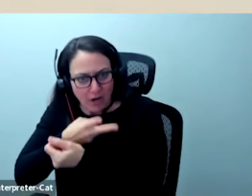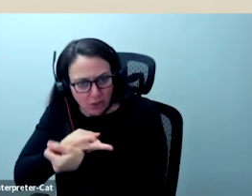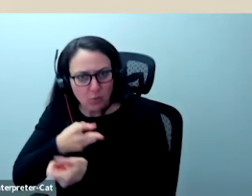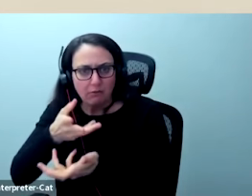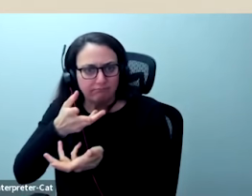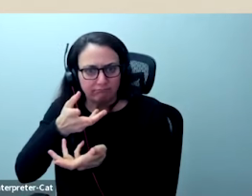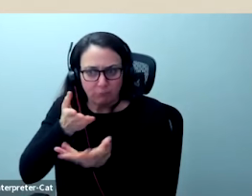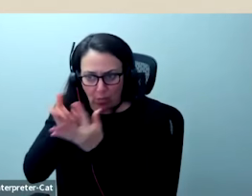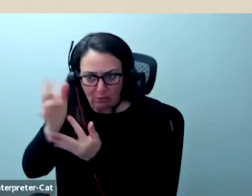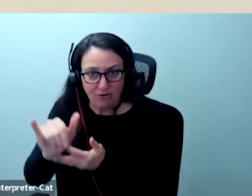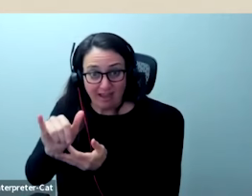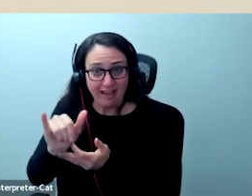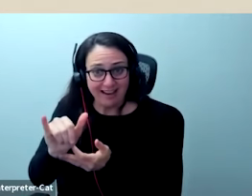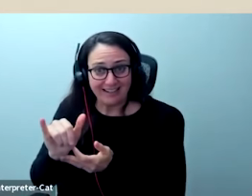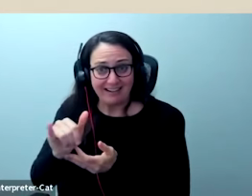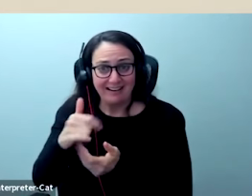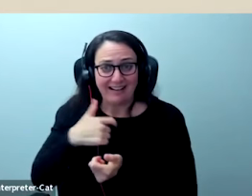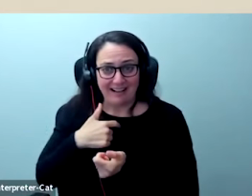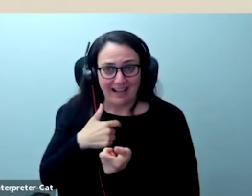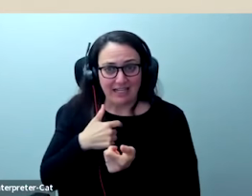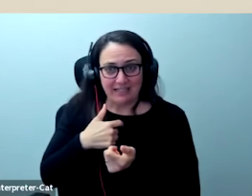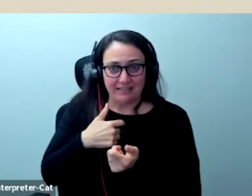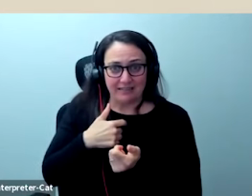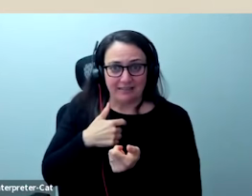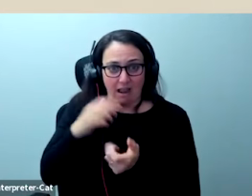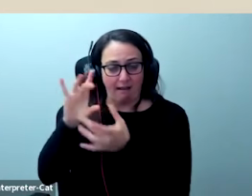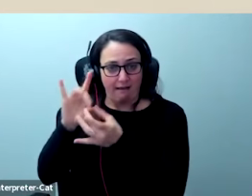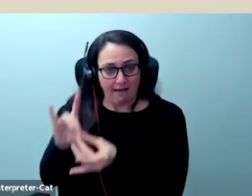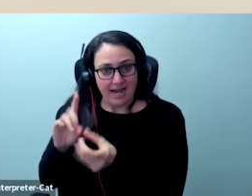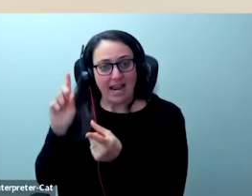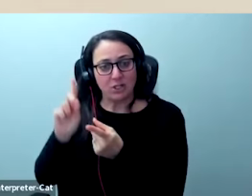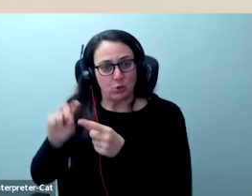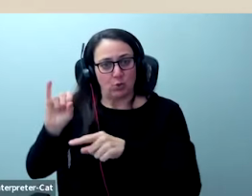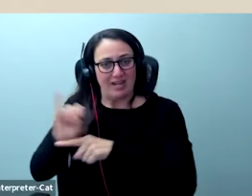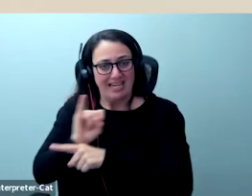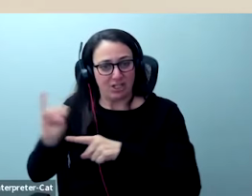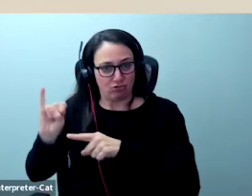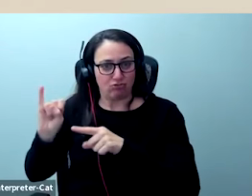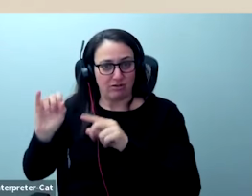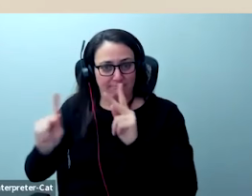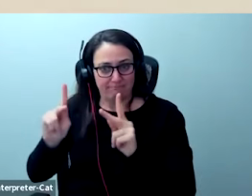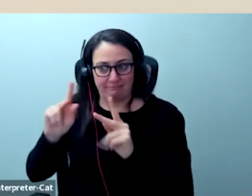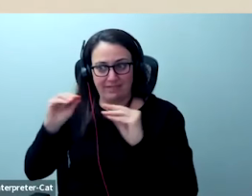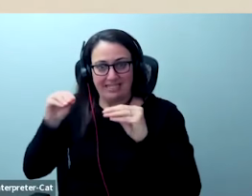And through that reach out, I was able to actually get connected to the industry partners that Teach Access has.